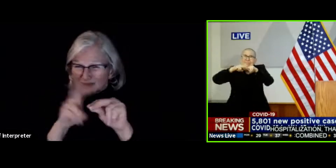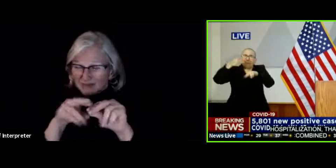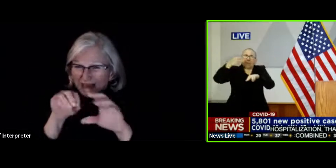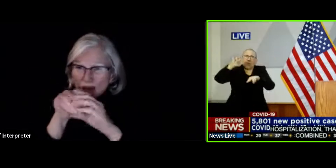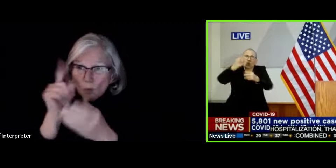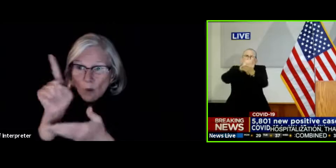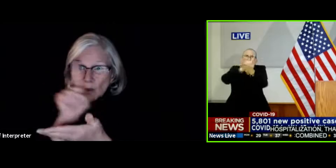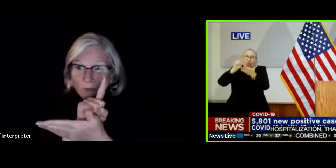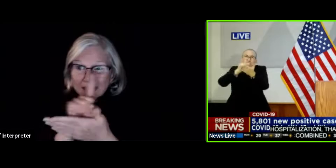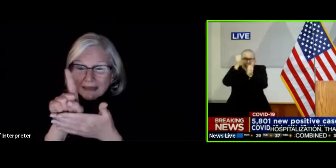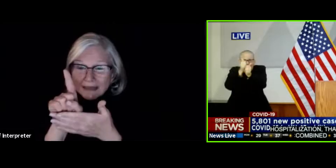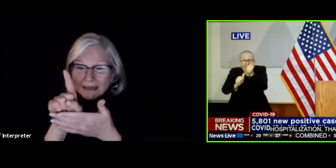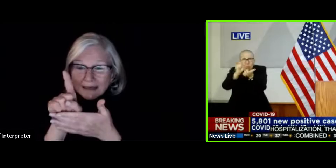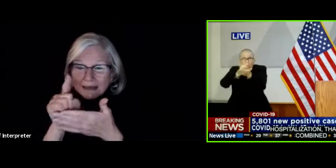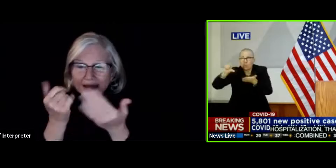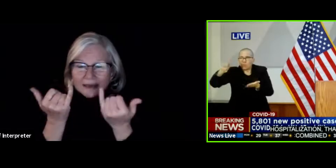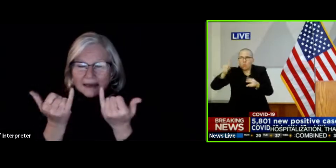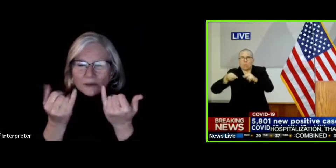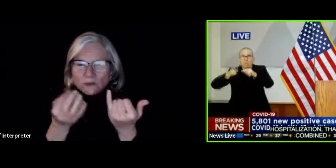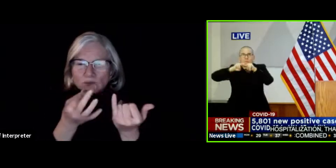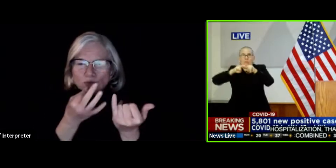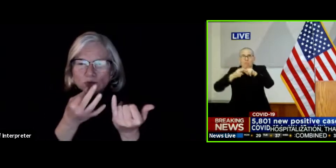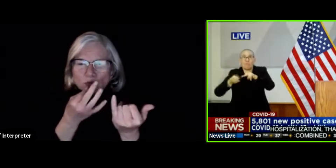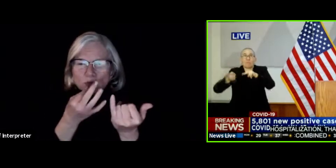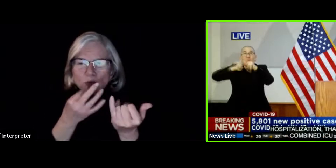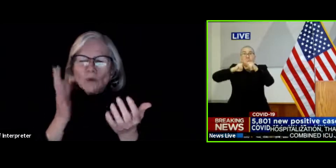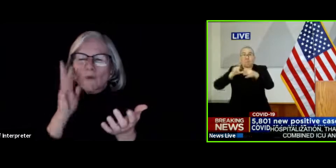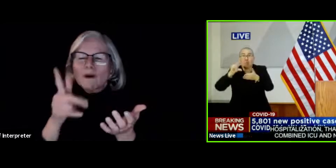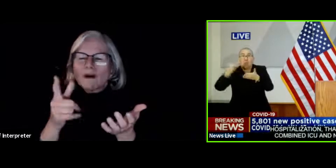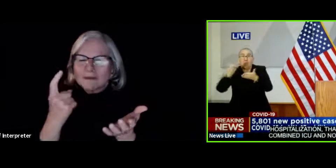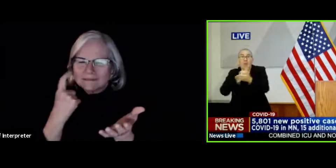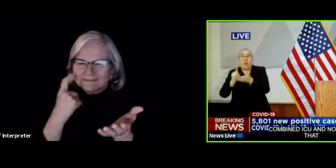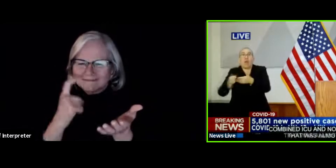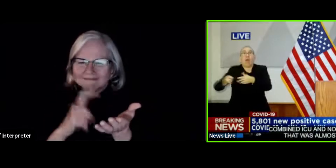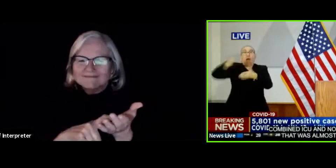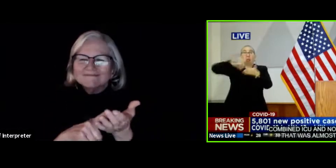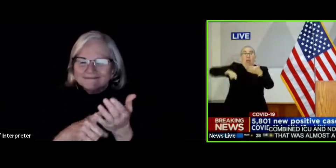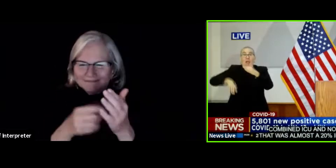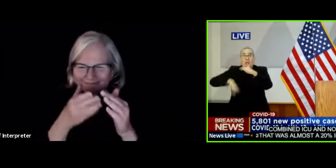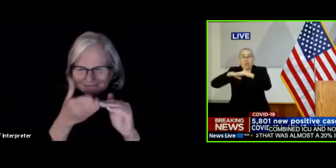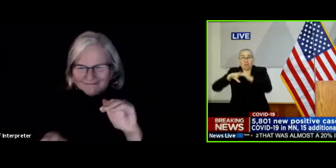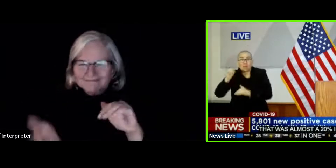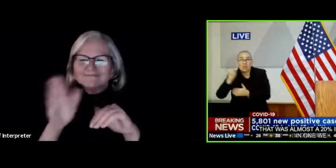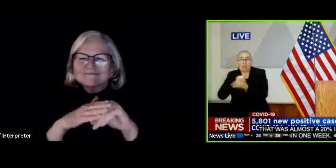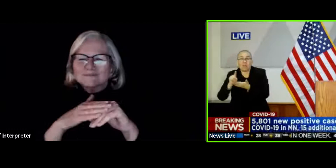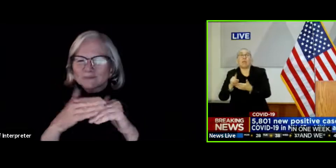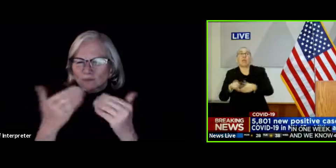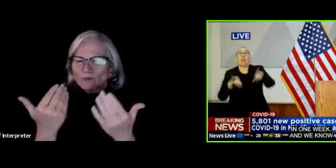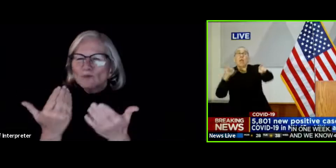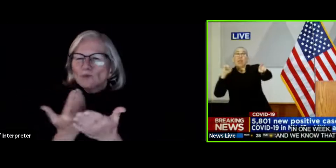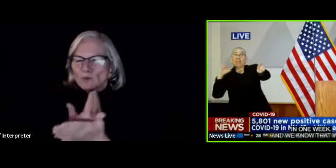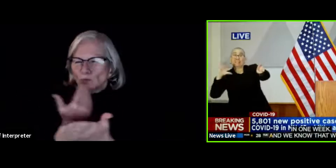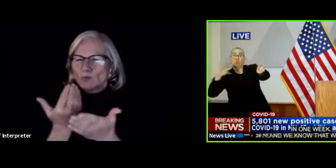NEW HIGH IN THE DATA LAG PERIODS SINCE THE NUMBER OF PATIENTS ADMITSED TO THE HOSPITAL IN I.C.U. BUT THEIR FIST DATE OF ADMISSION IS ALREADY